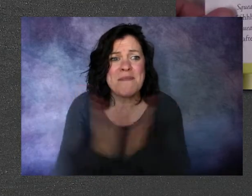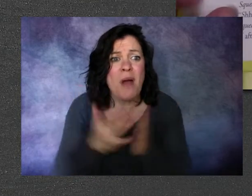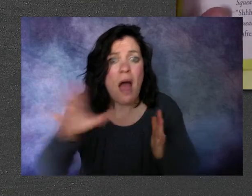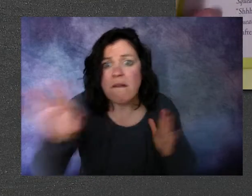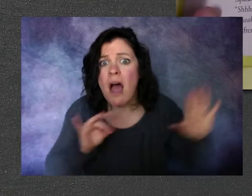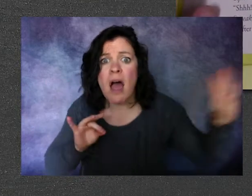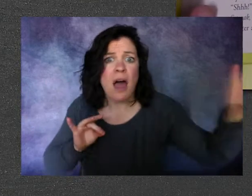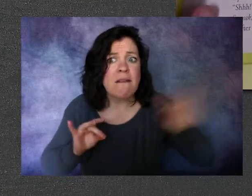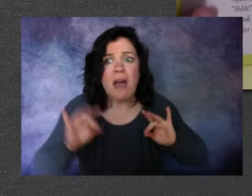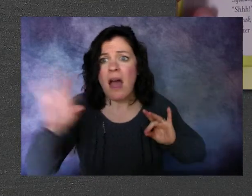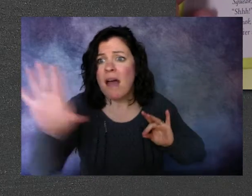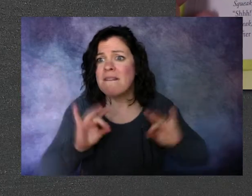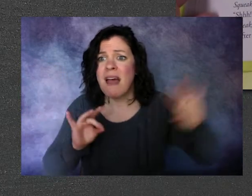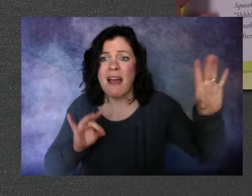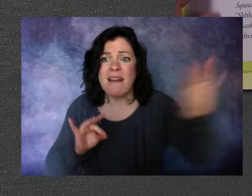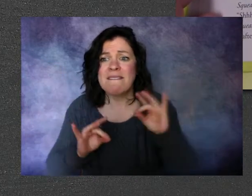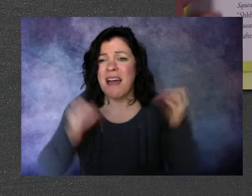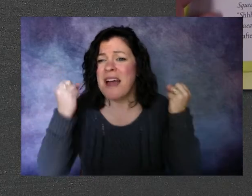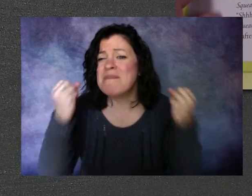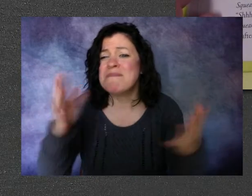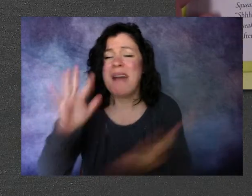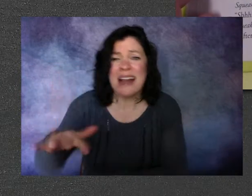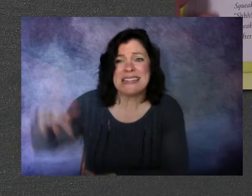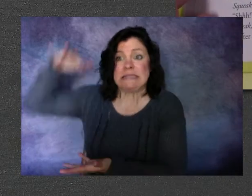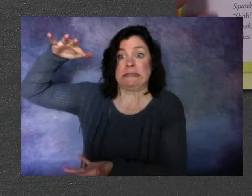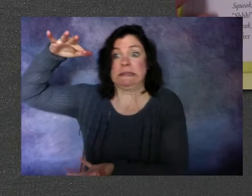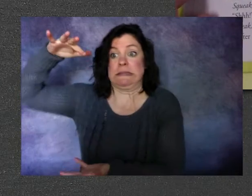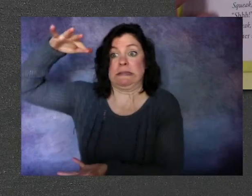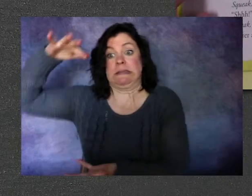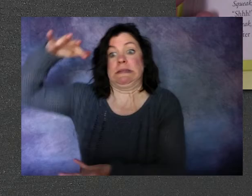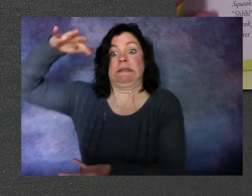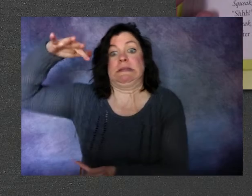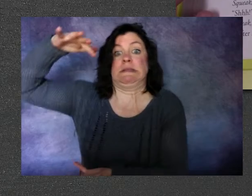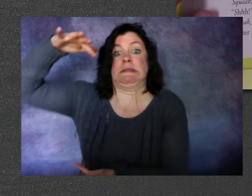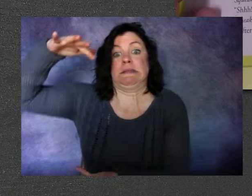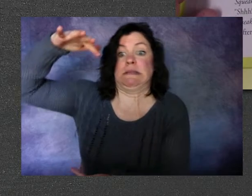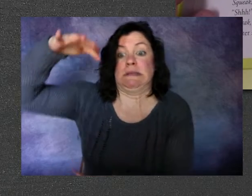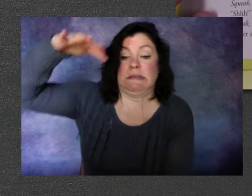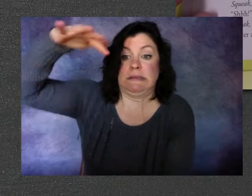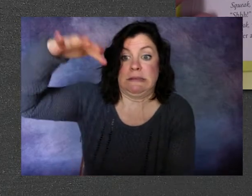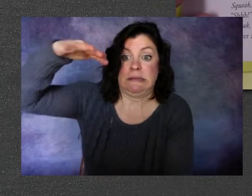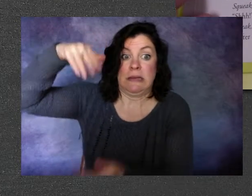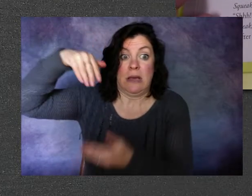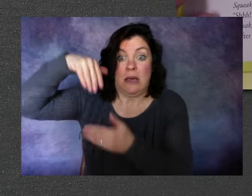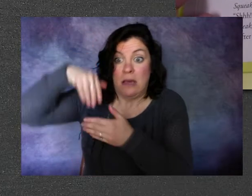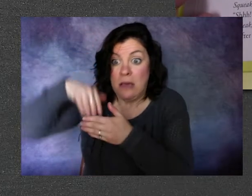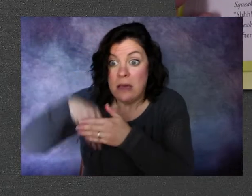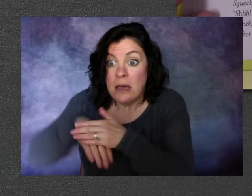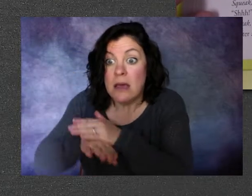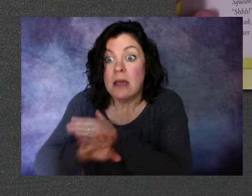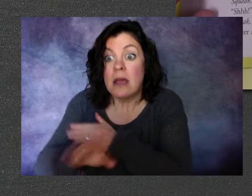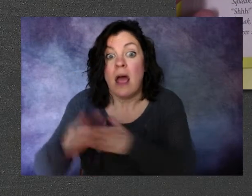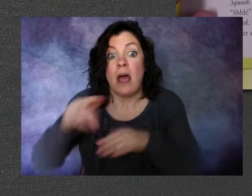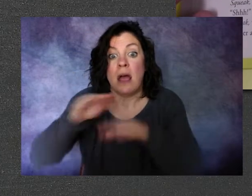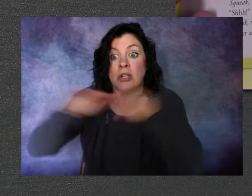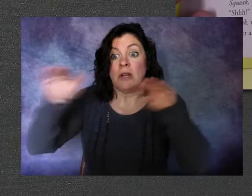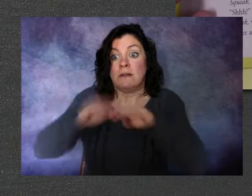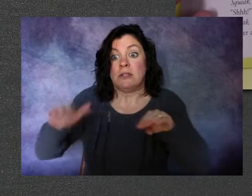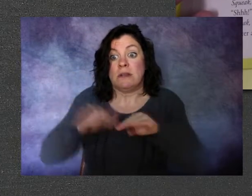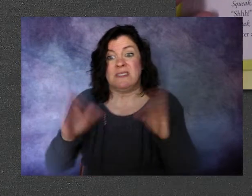George found so many good books, he soon had more than he could carry. He leaned against a shelf to rest. Squeak, went the shelf.